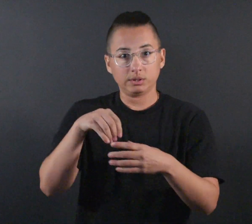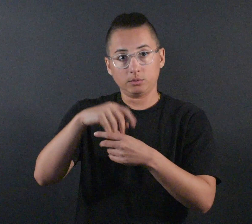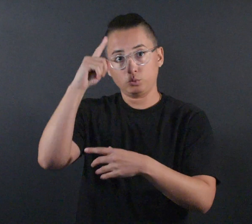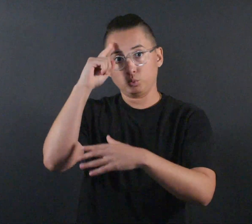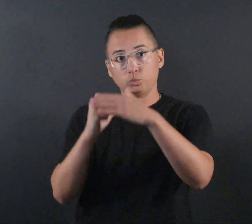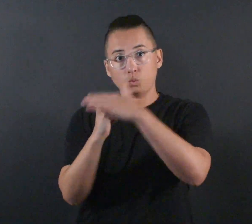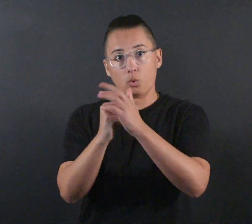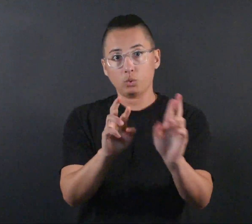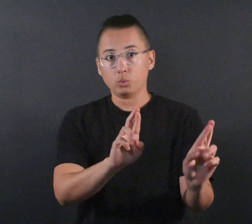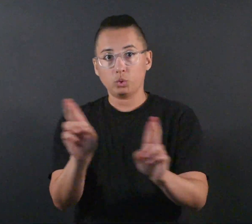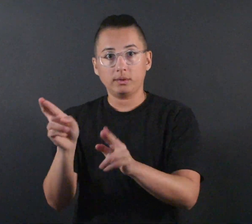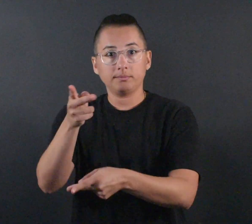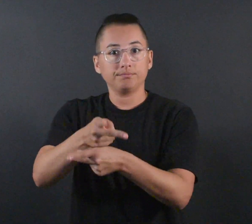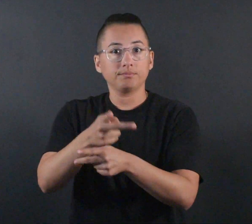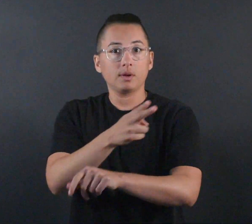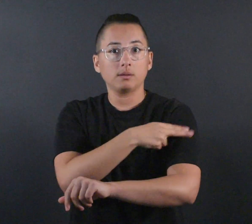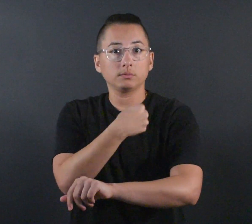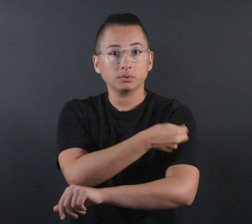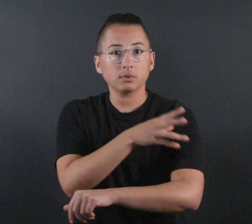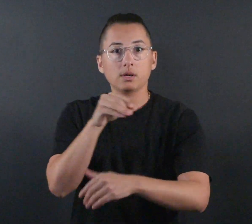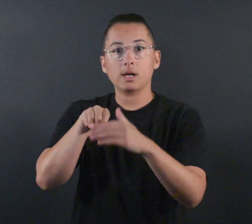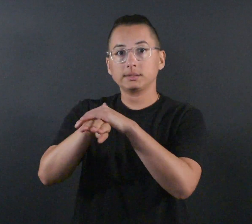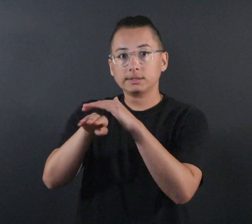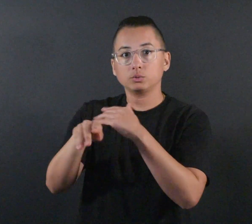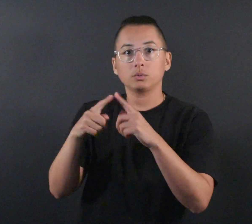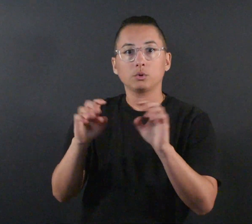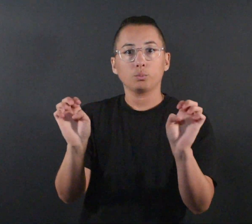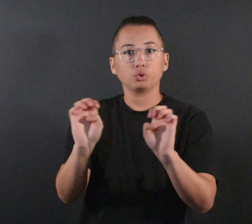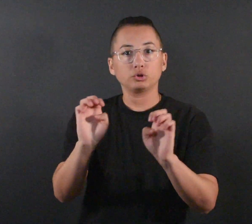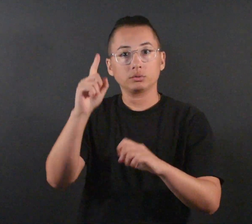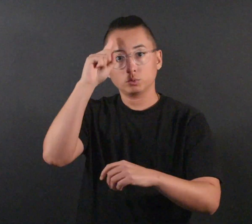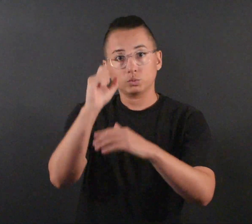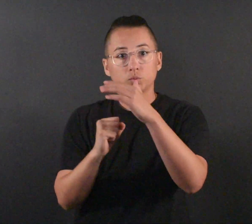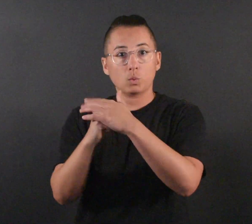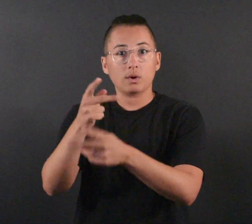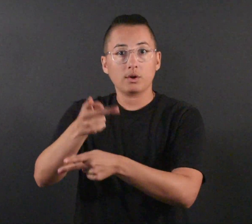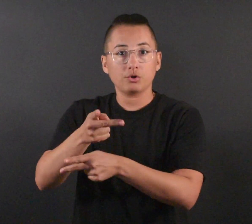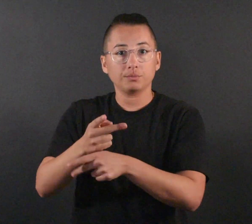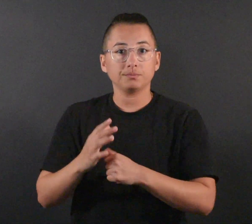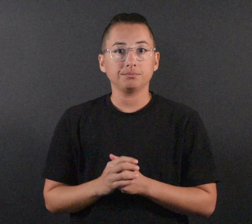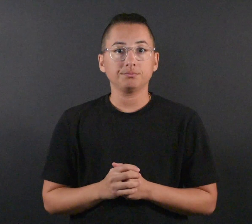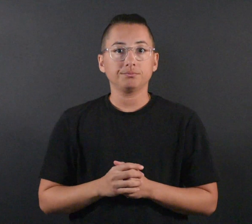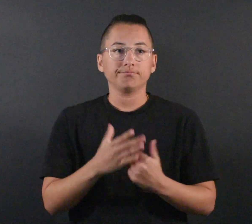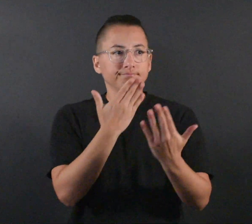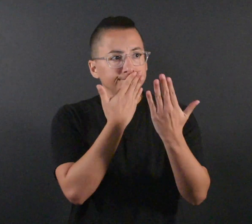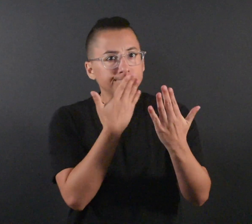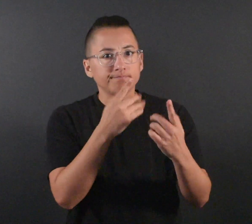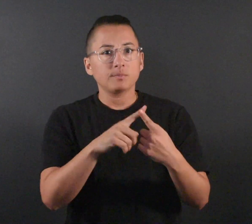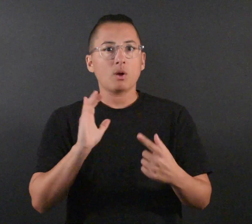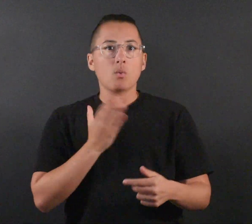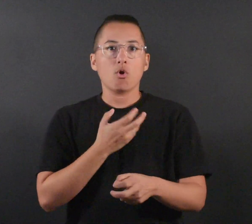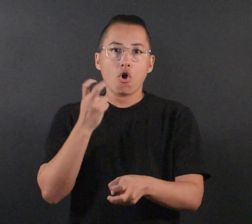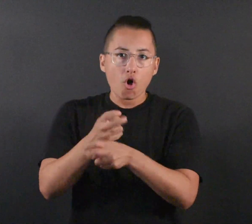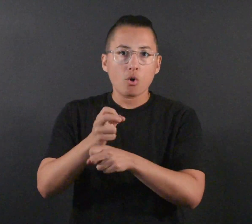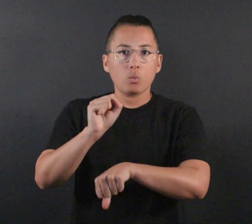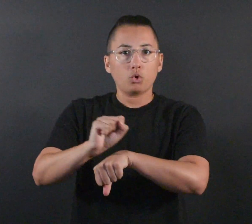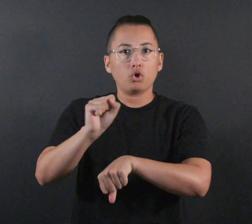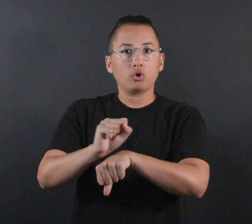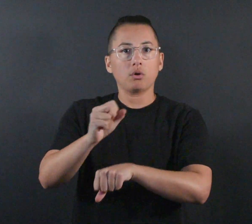stroke-ready hospitals and access to emergency stroke care. Thanks to our hardworking hospital